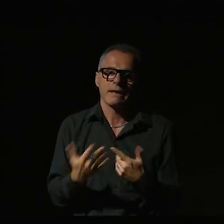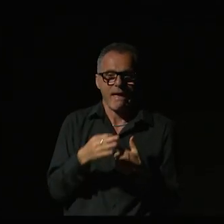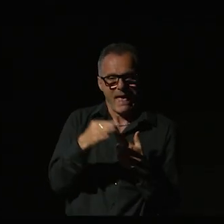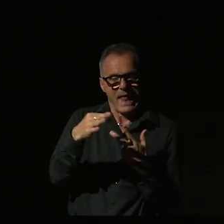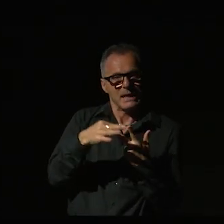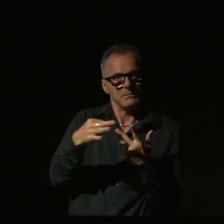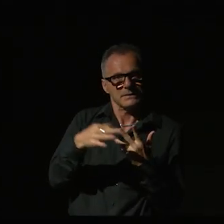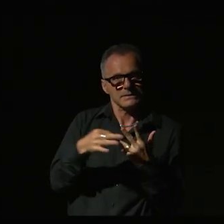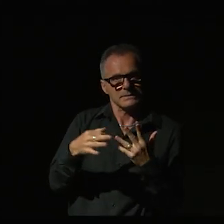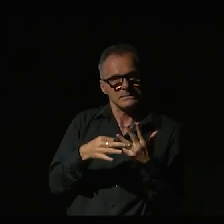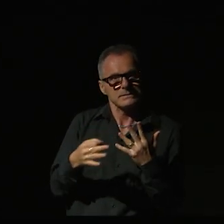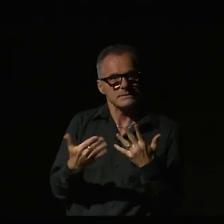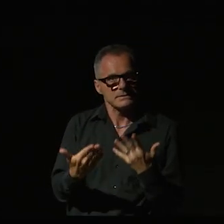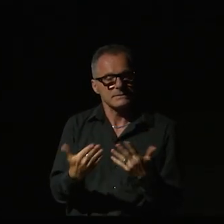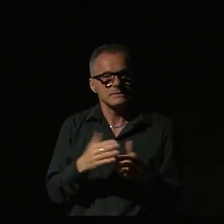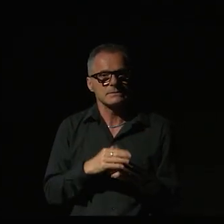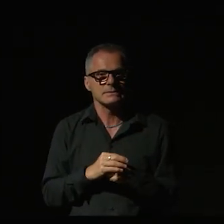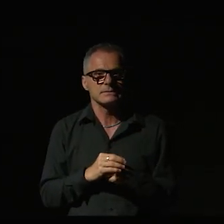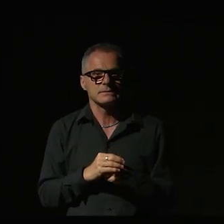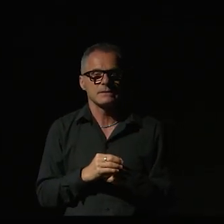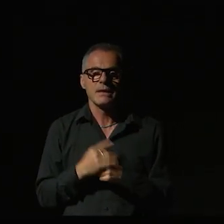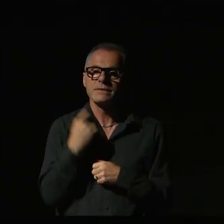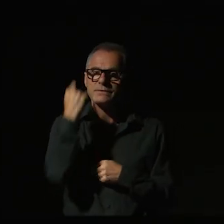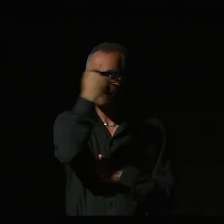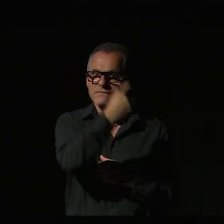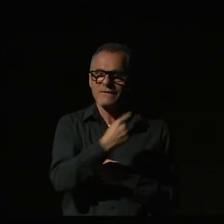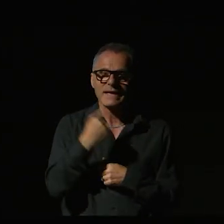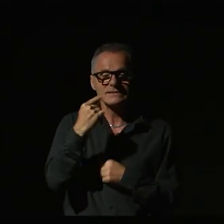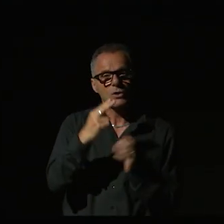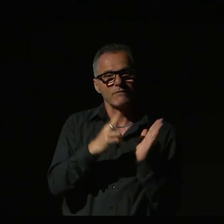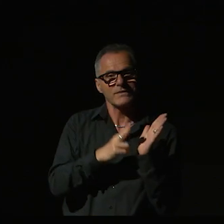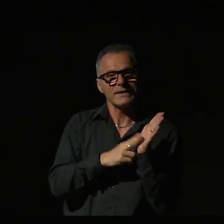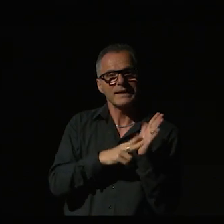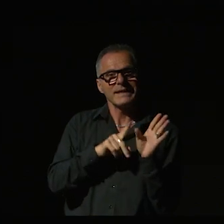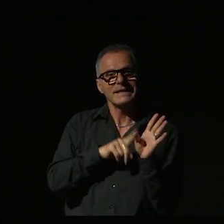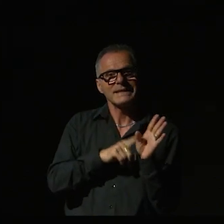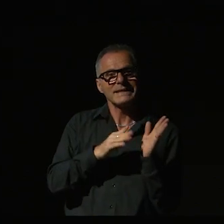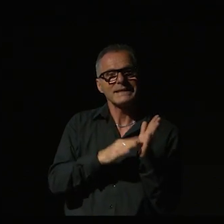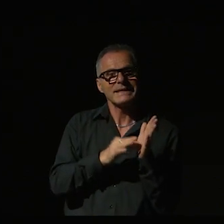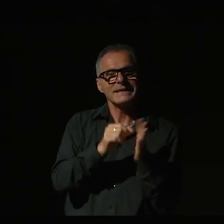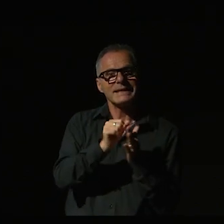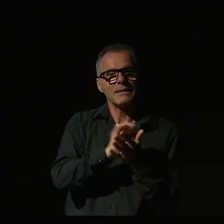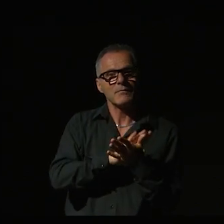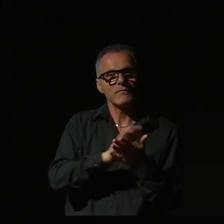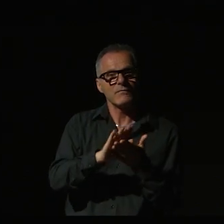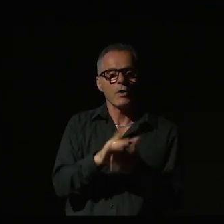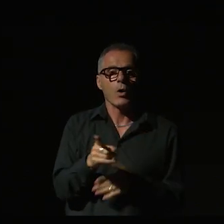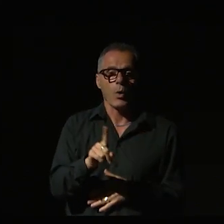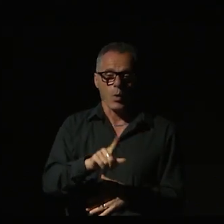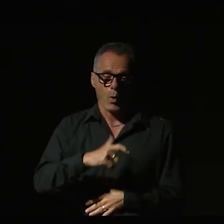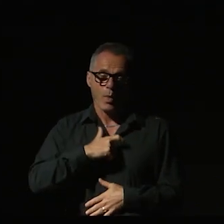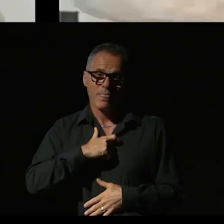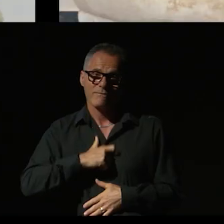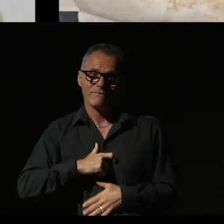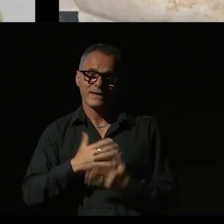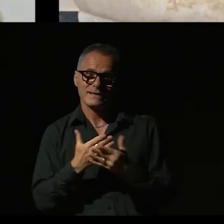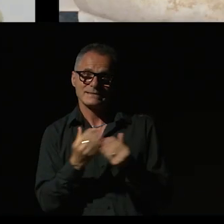certain aspects, such as the face of the nymph in this case or figure seen and profile to the left